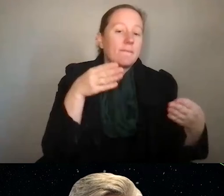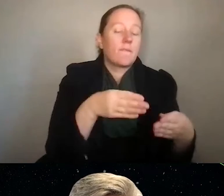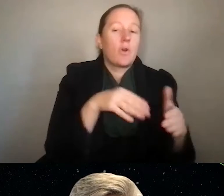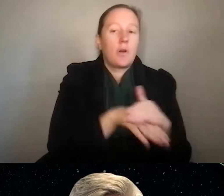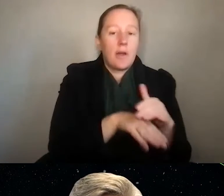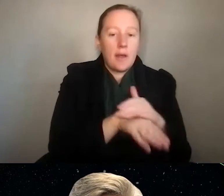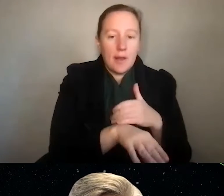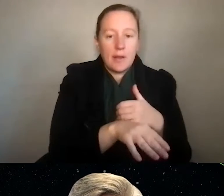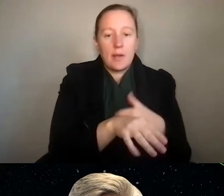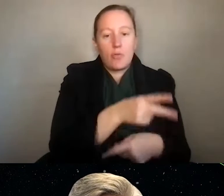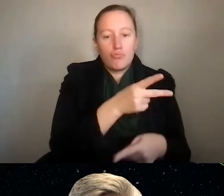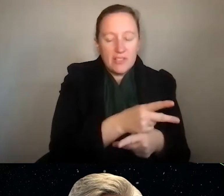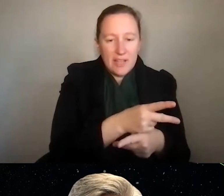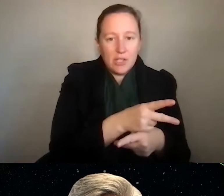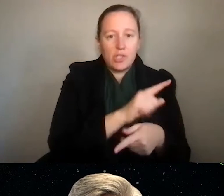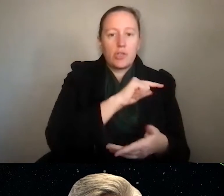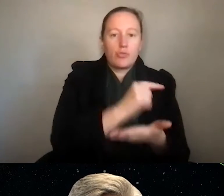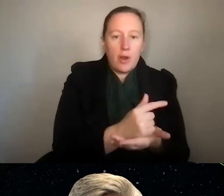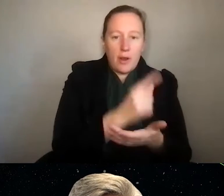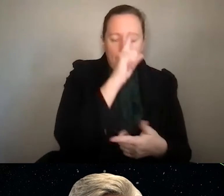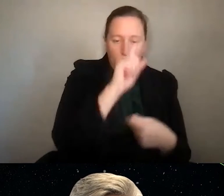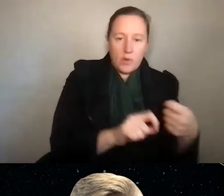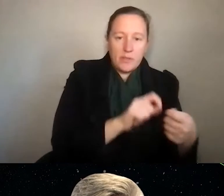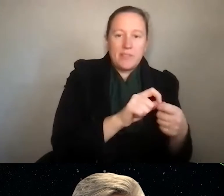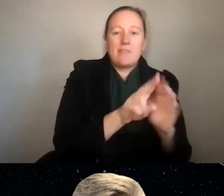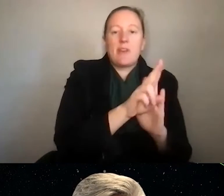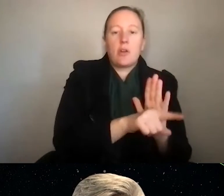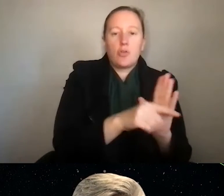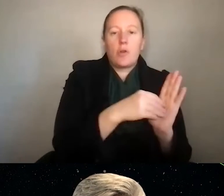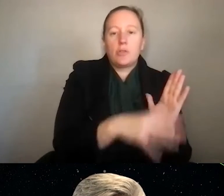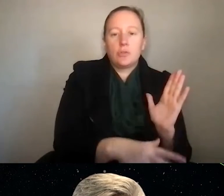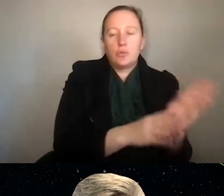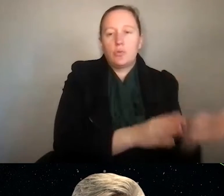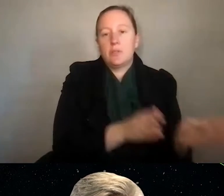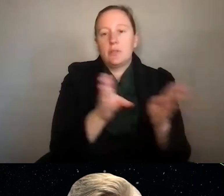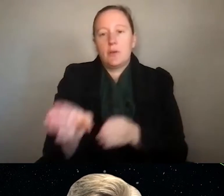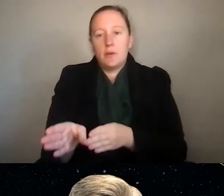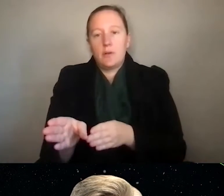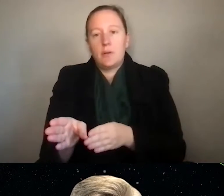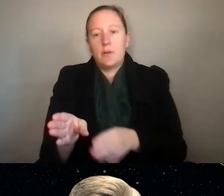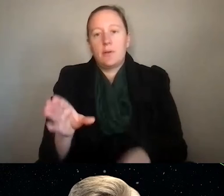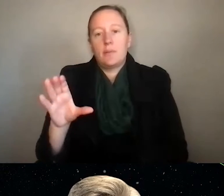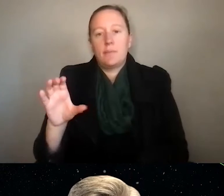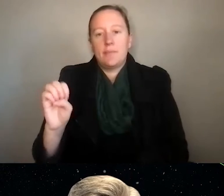and graduation of particular undergraduate students in the ECR focus mainly